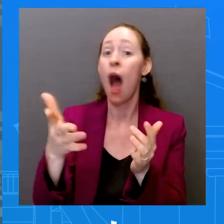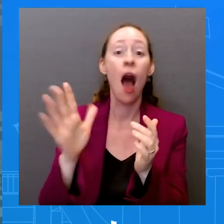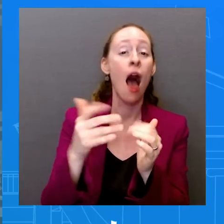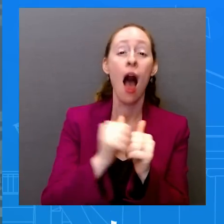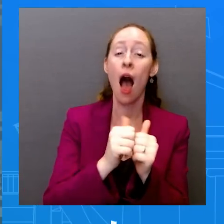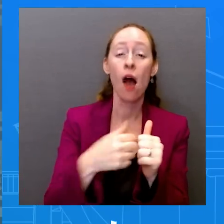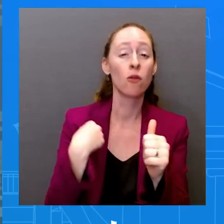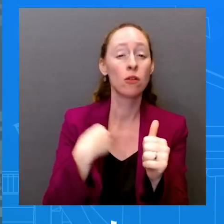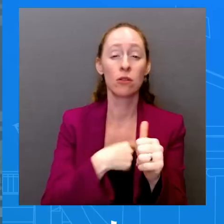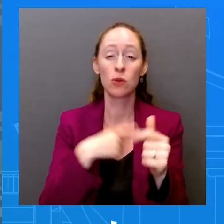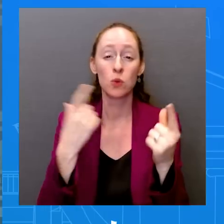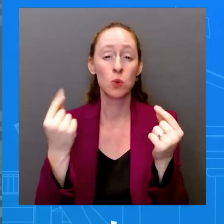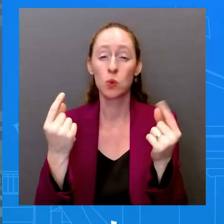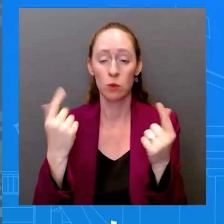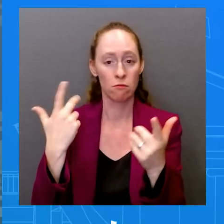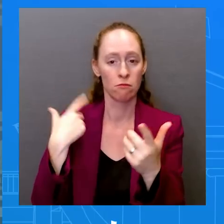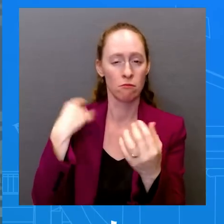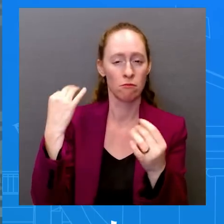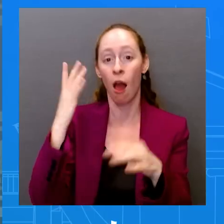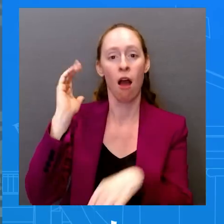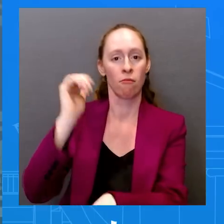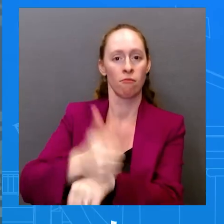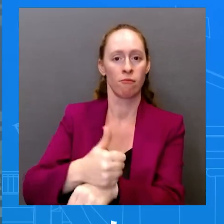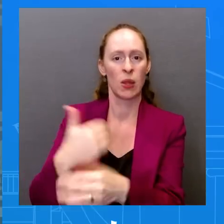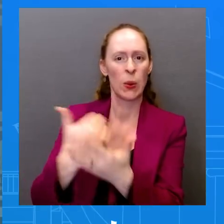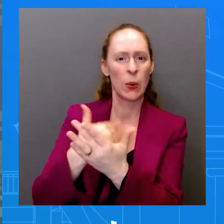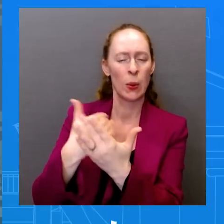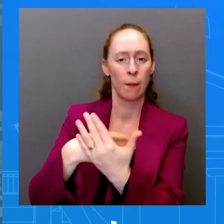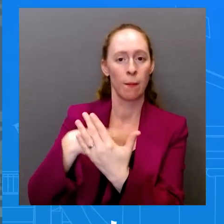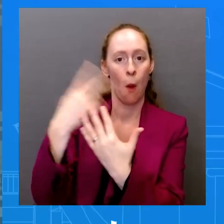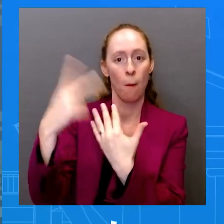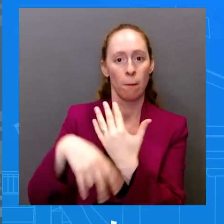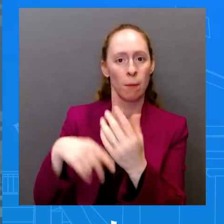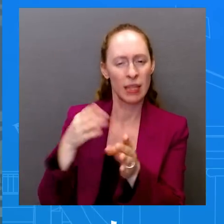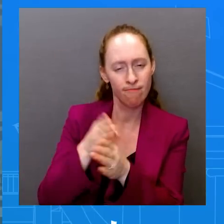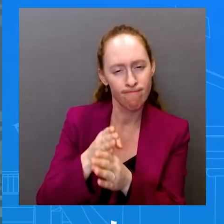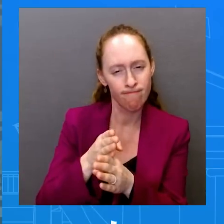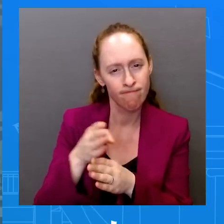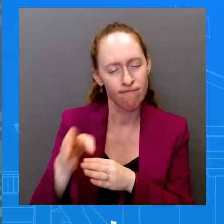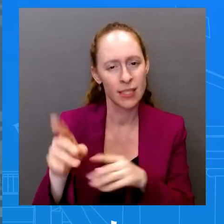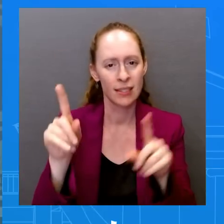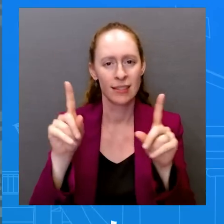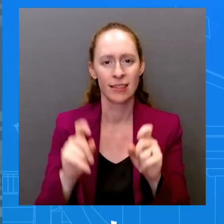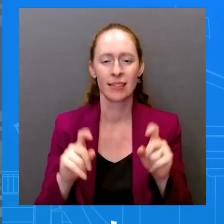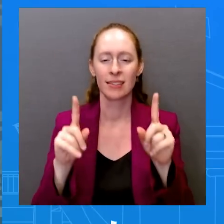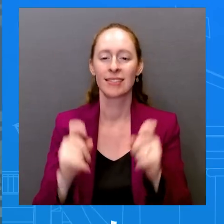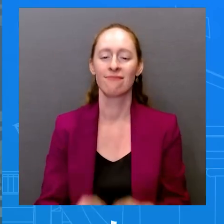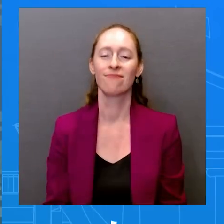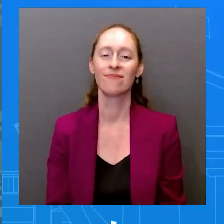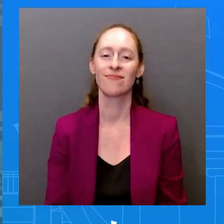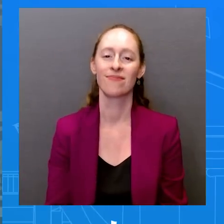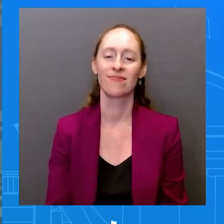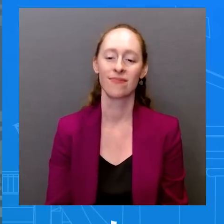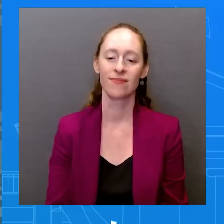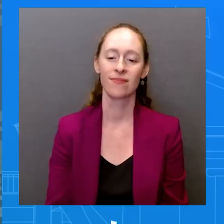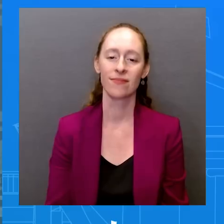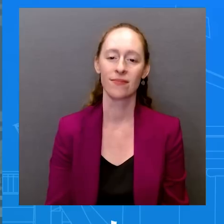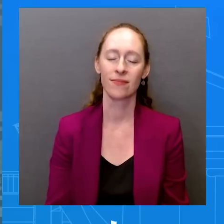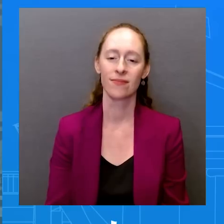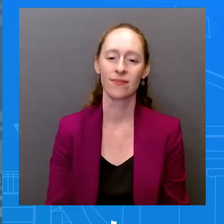Third, the President will call on everyone to do their part, with specific calls to action for schools and businesses.